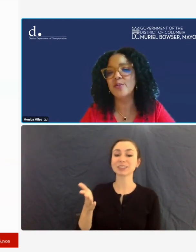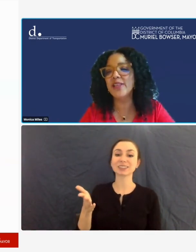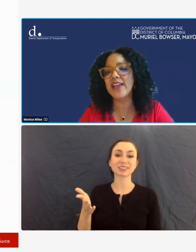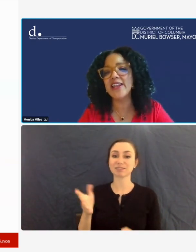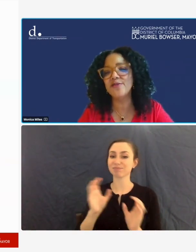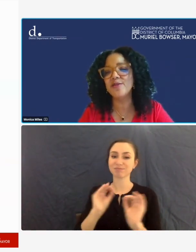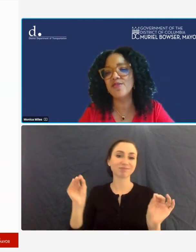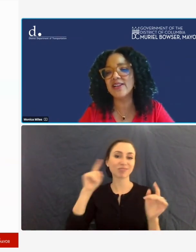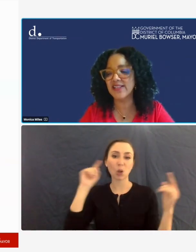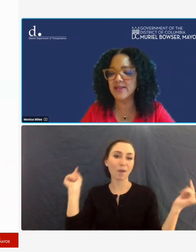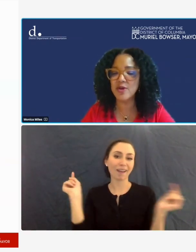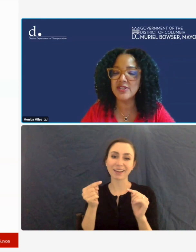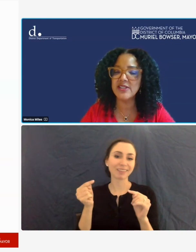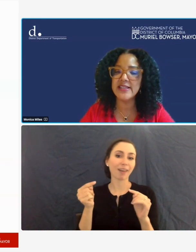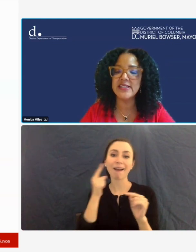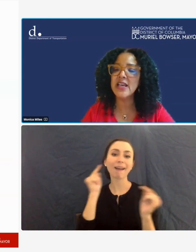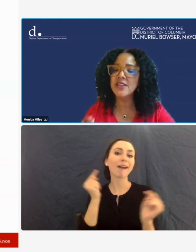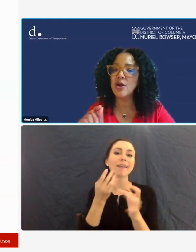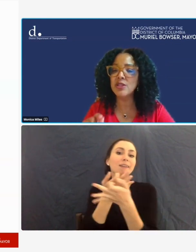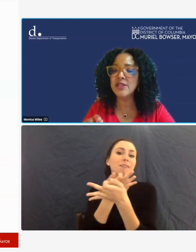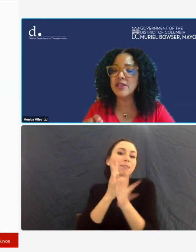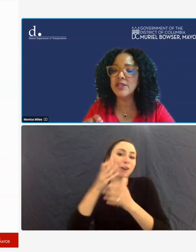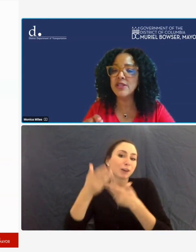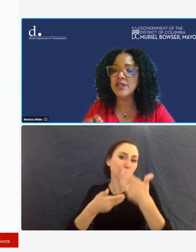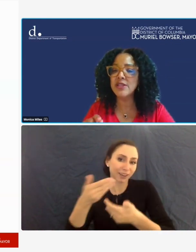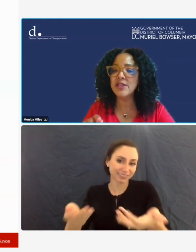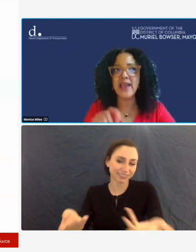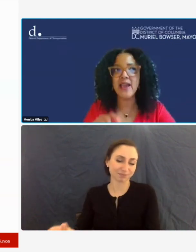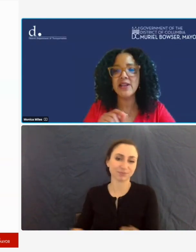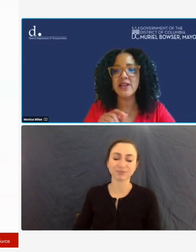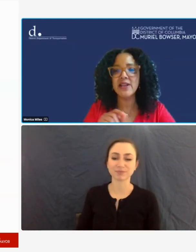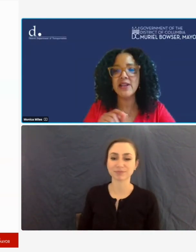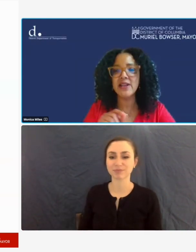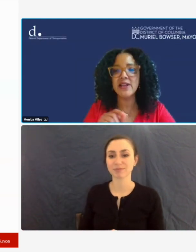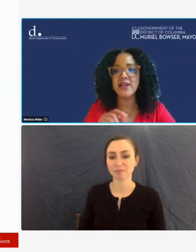like a headache-free process in most cases the only the only caveat to that is if you pick the